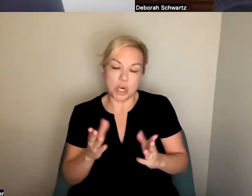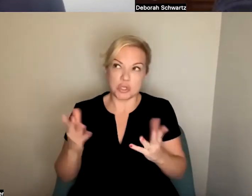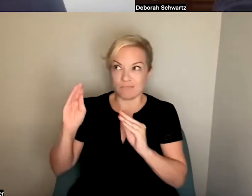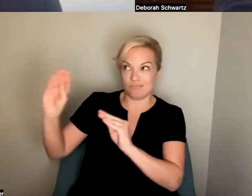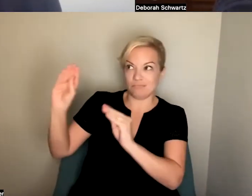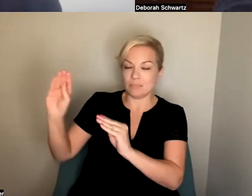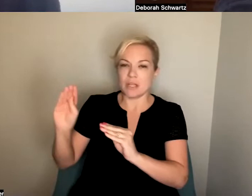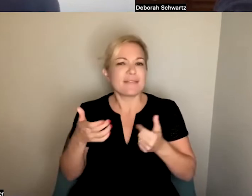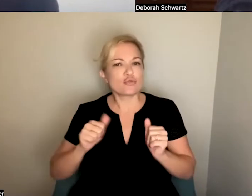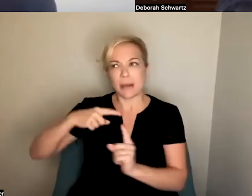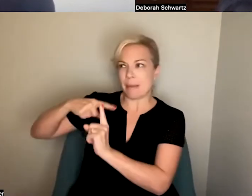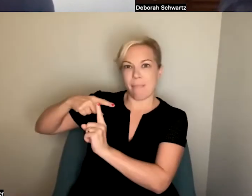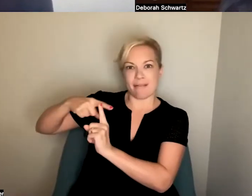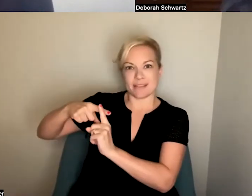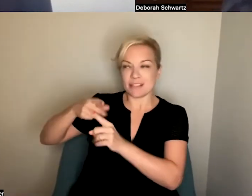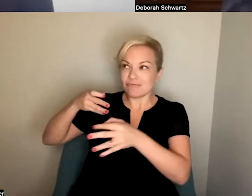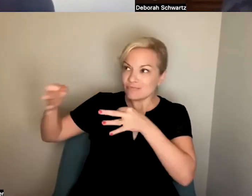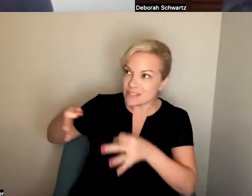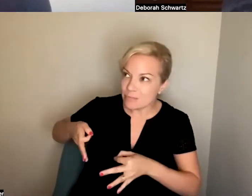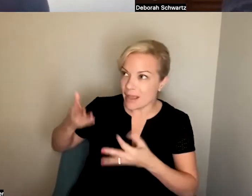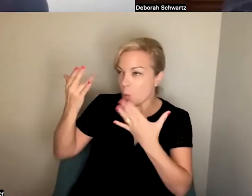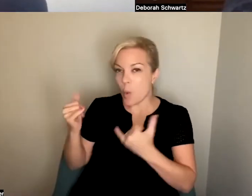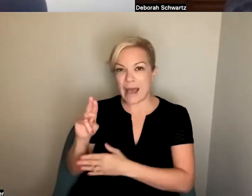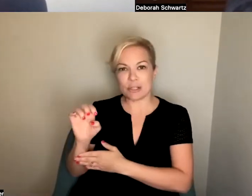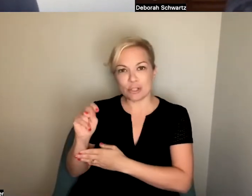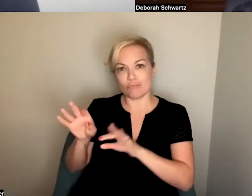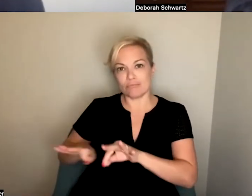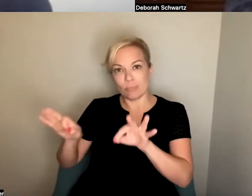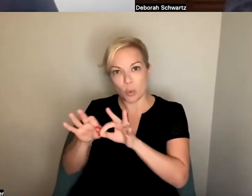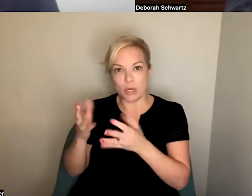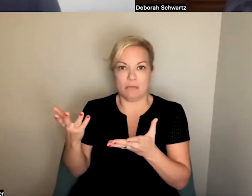and to sort of explain the process and explain the thinking behind it in a way that's generative,